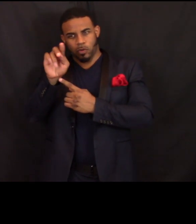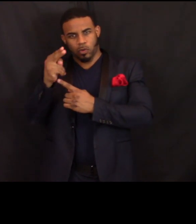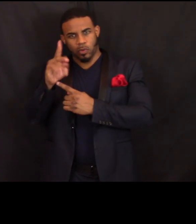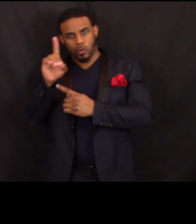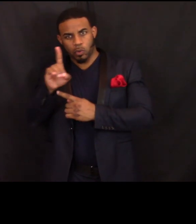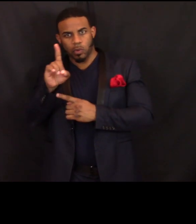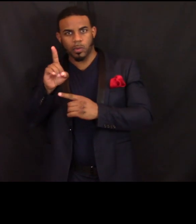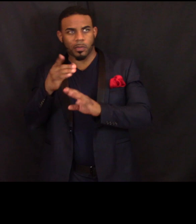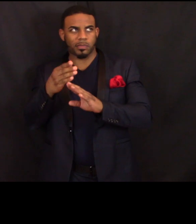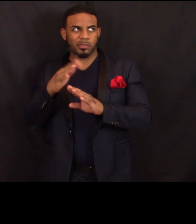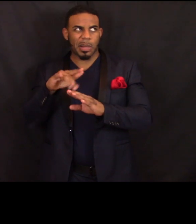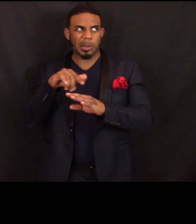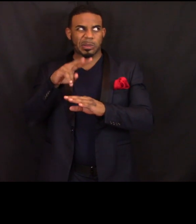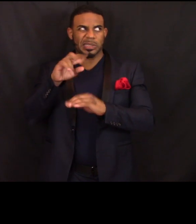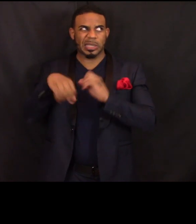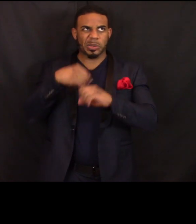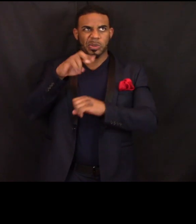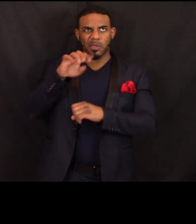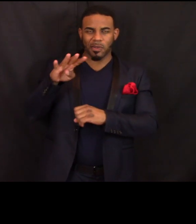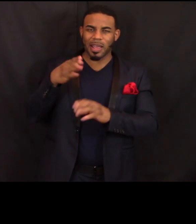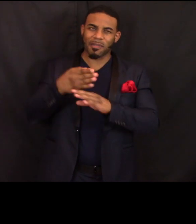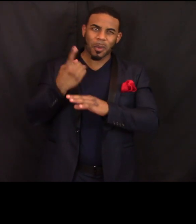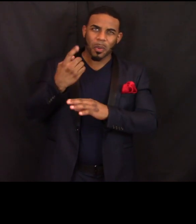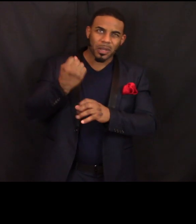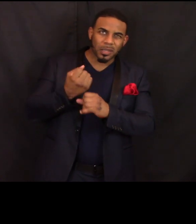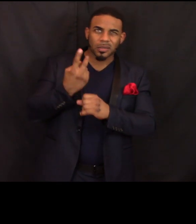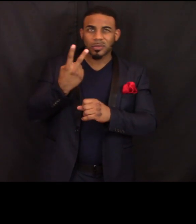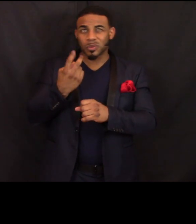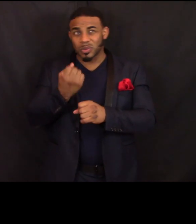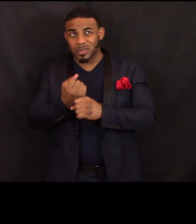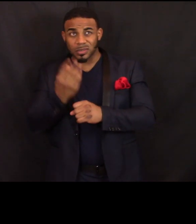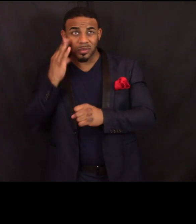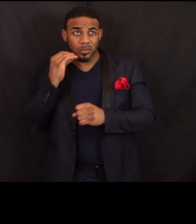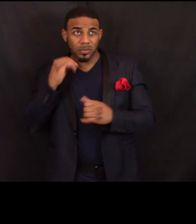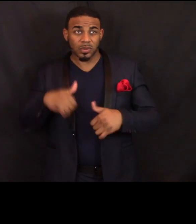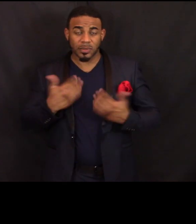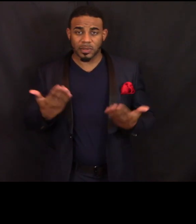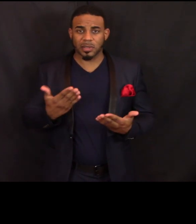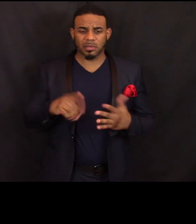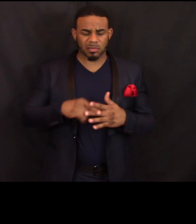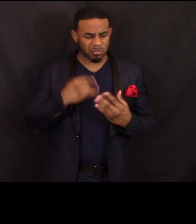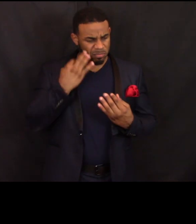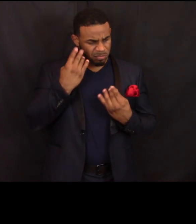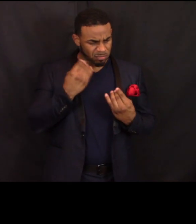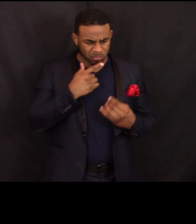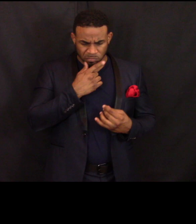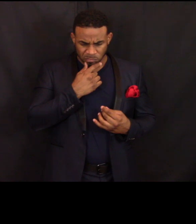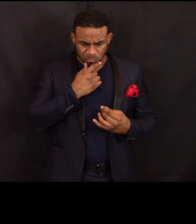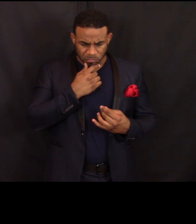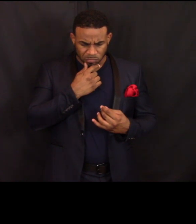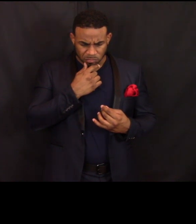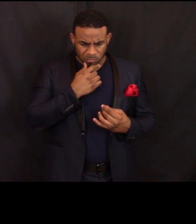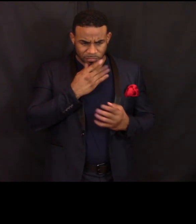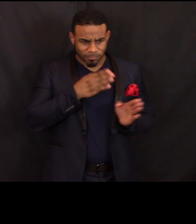After about a year or two here in Duluth, I started thinking about making a change in my career